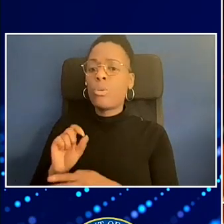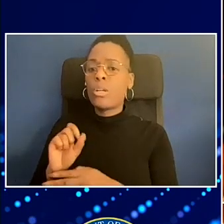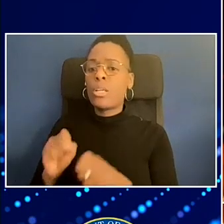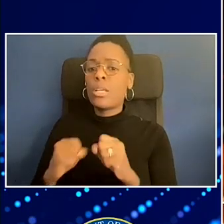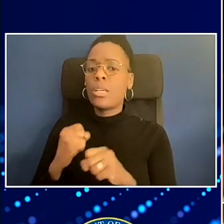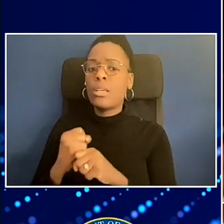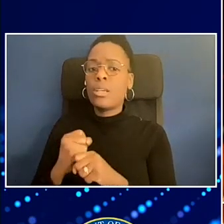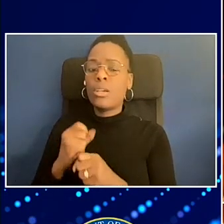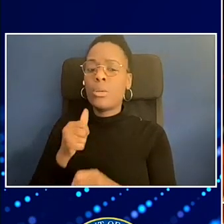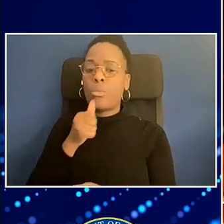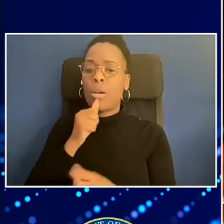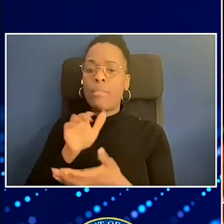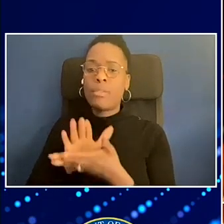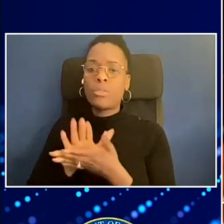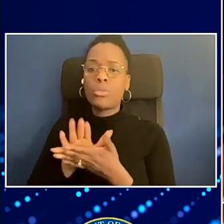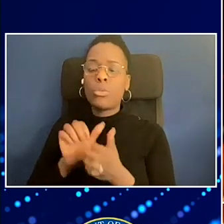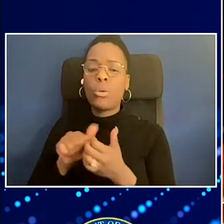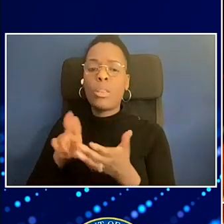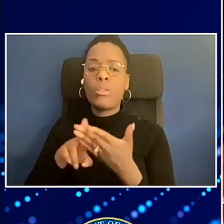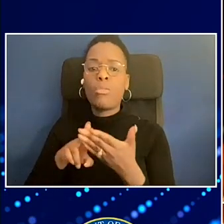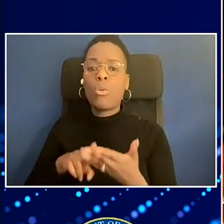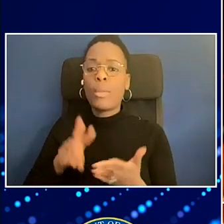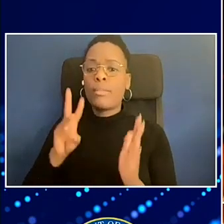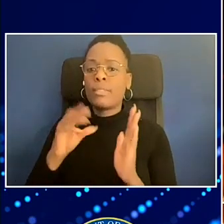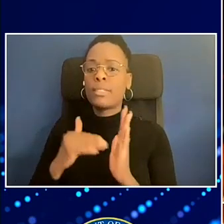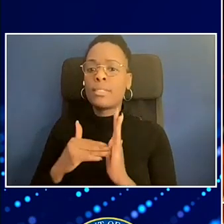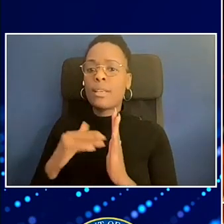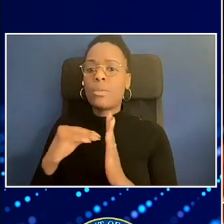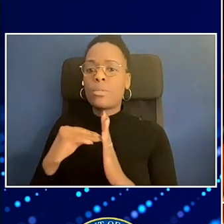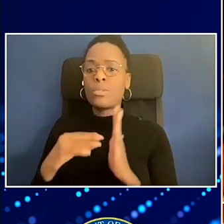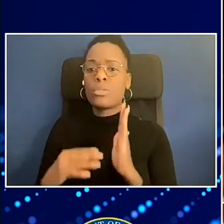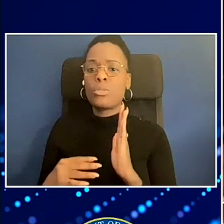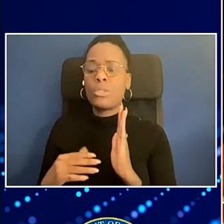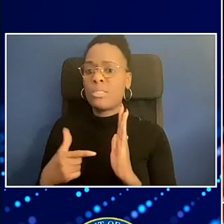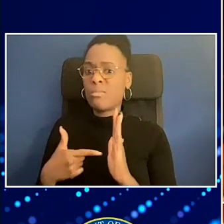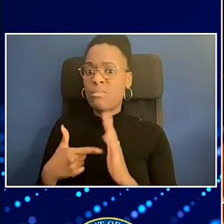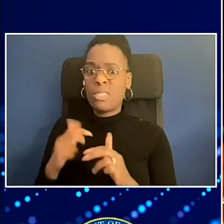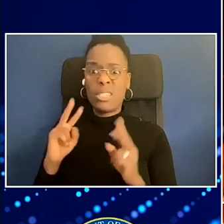around 6,000 students, this issue never comes up. Alright?